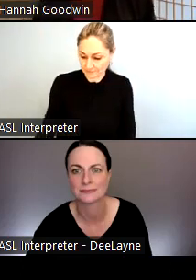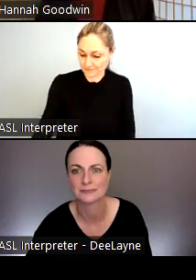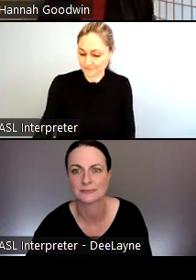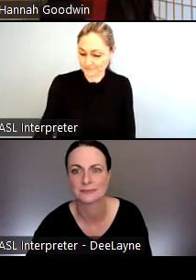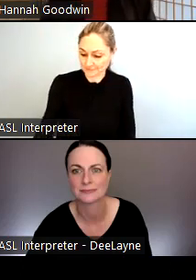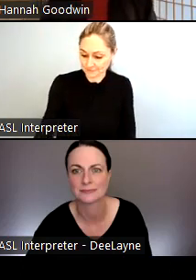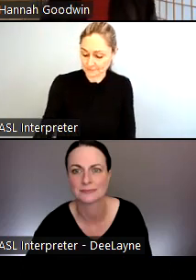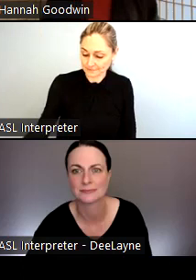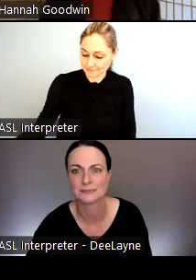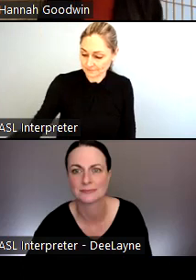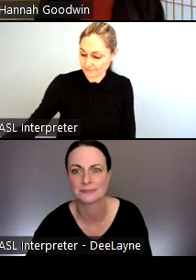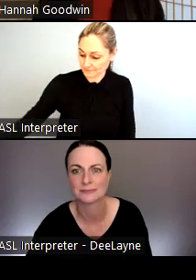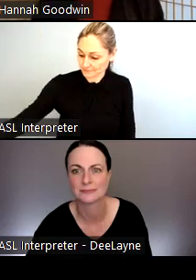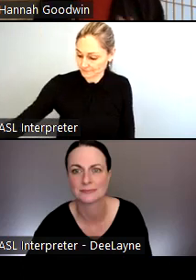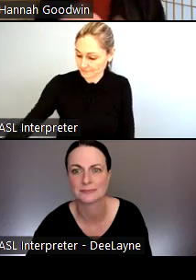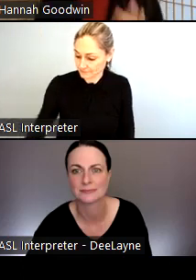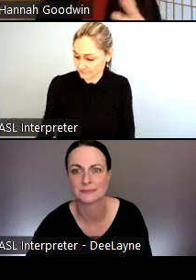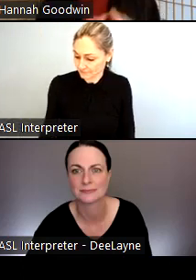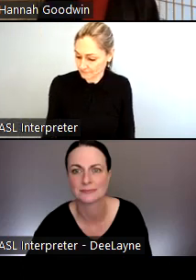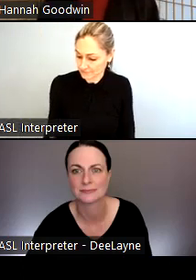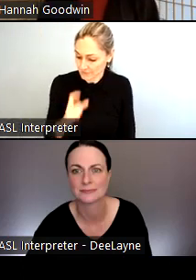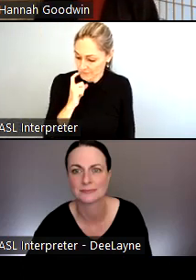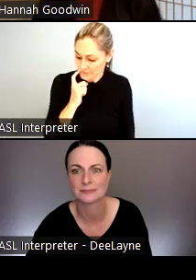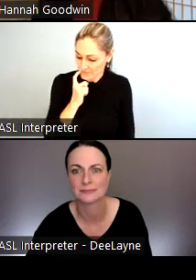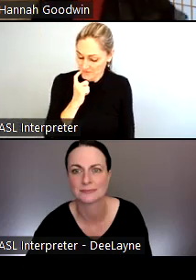Okay. So we're gonna quickly go through